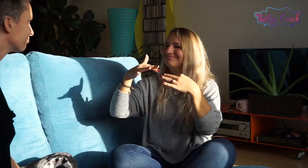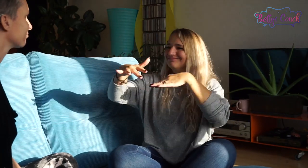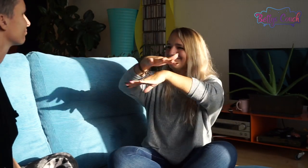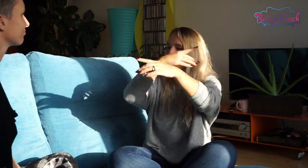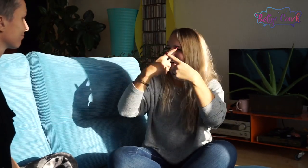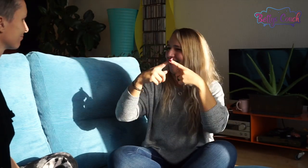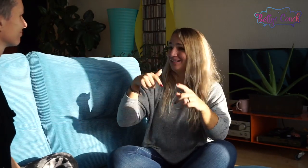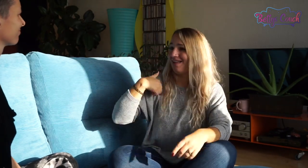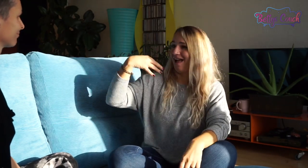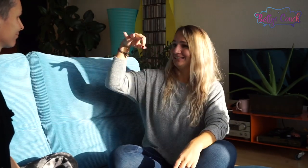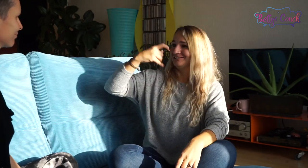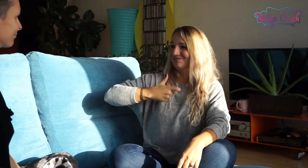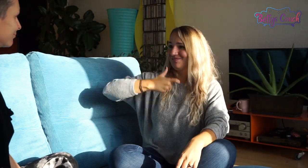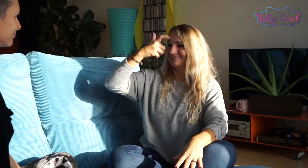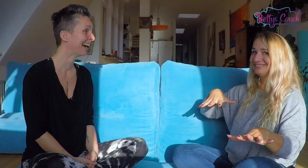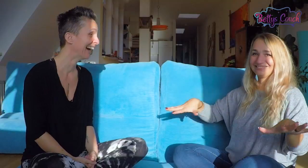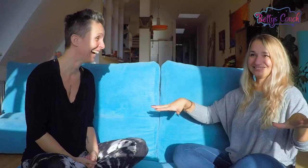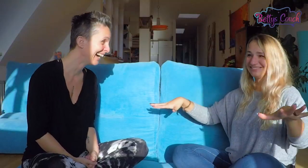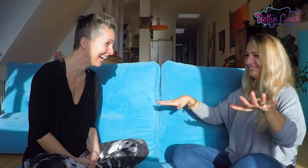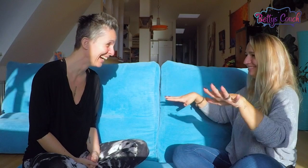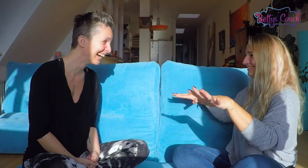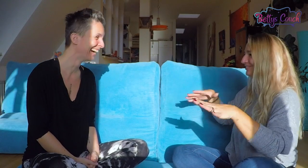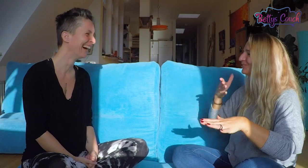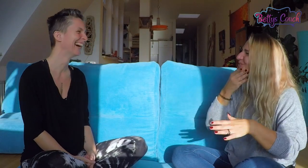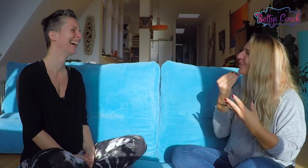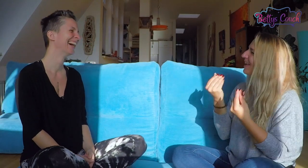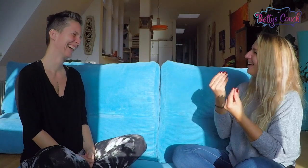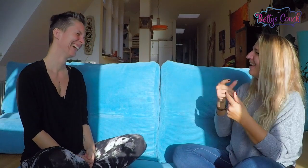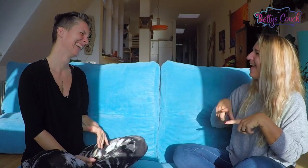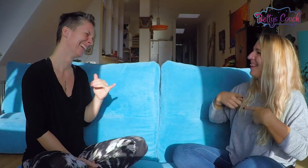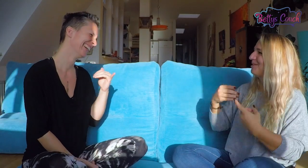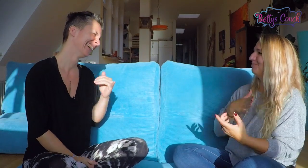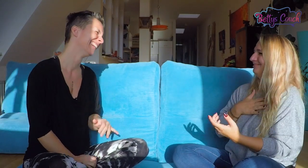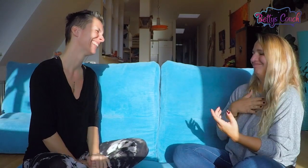I was the only white person there. A nice experience.